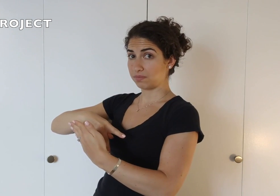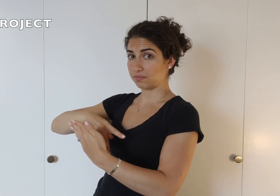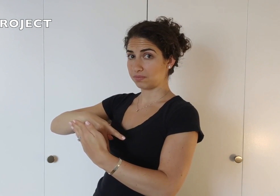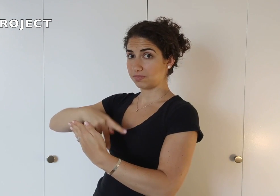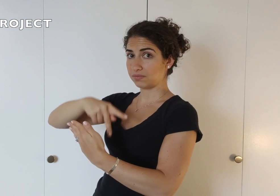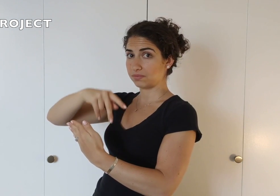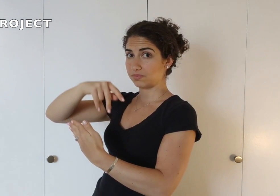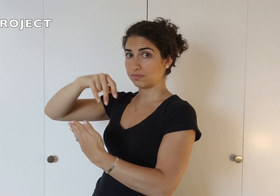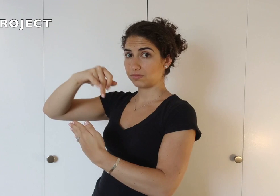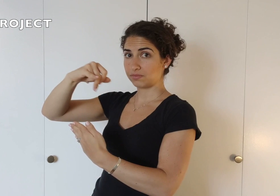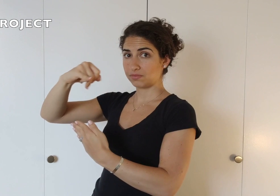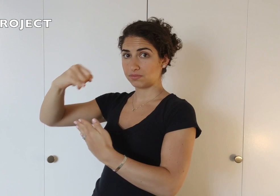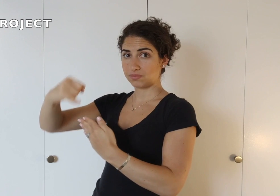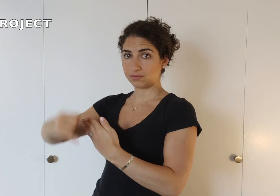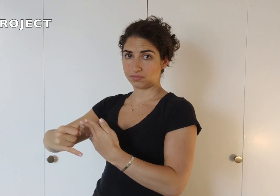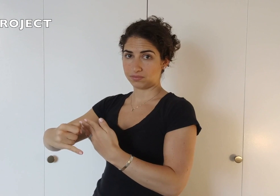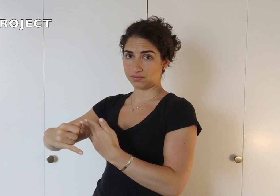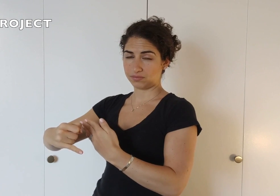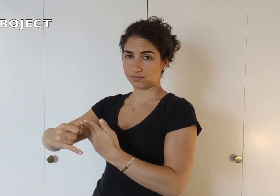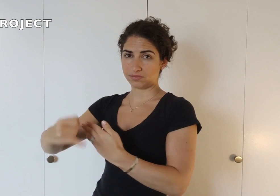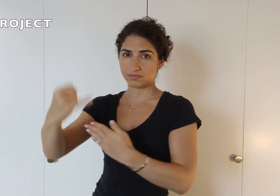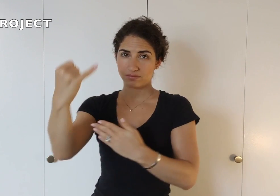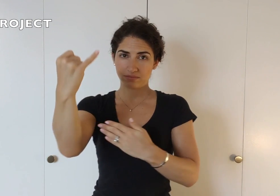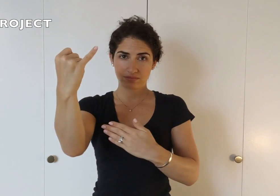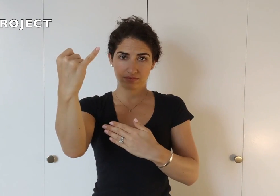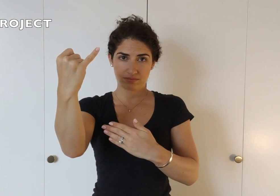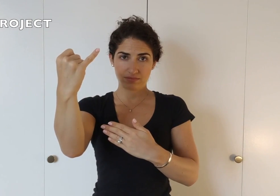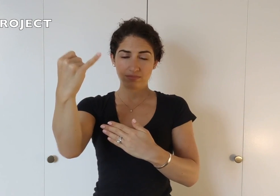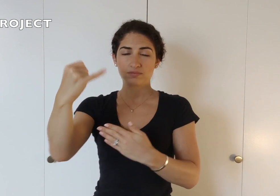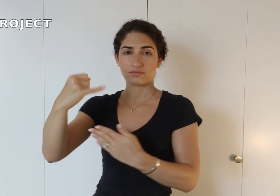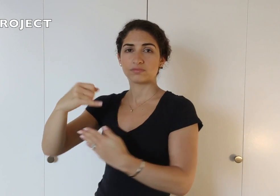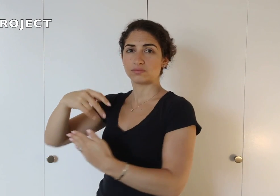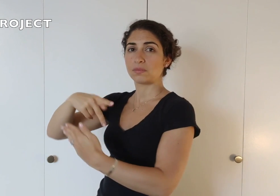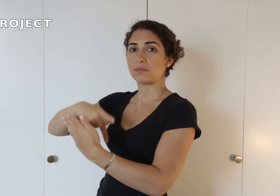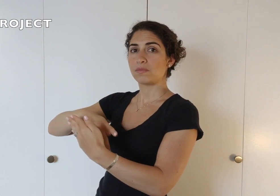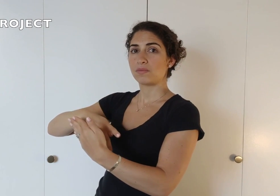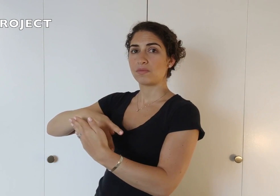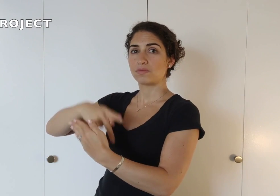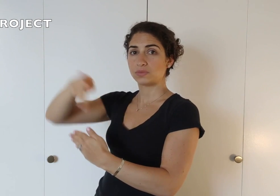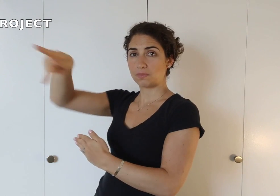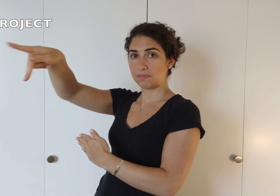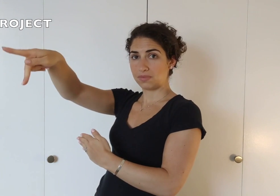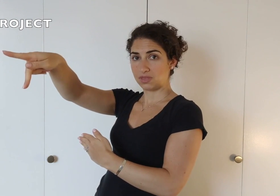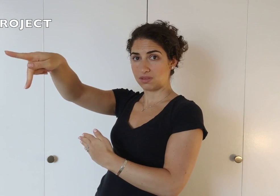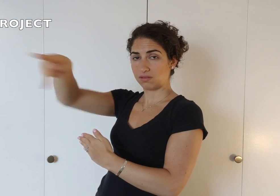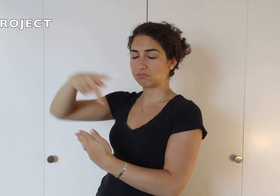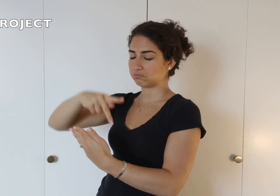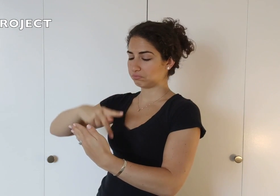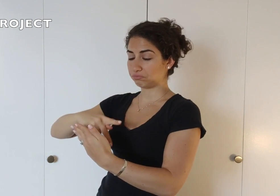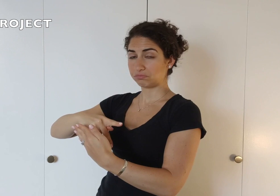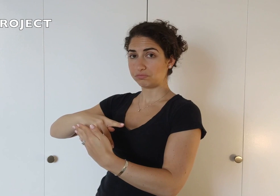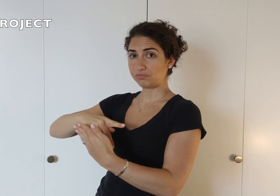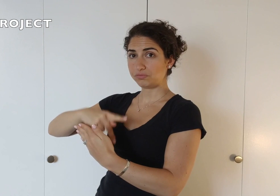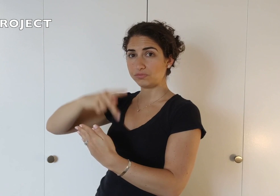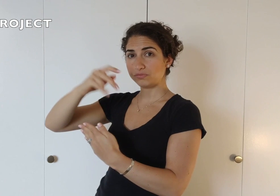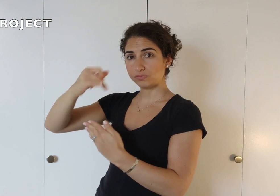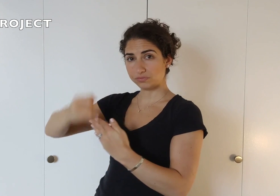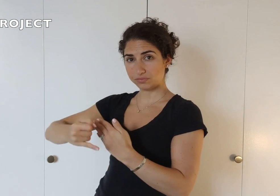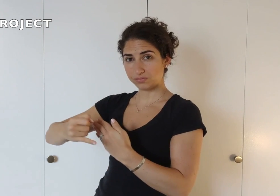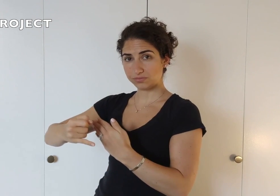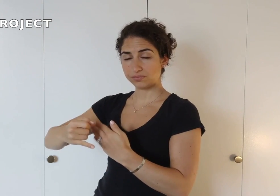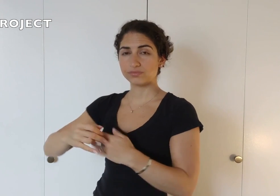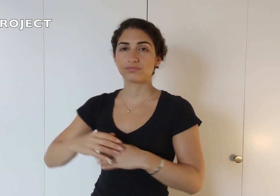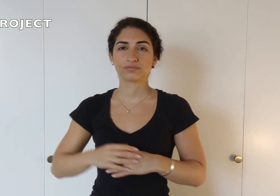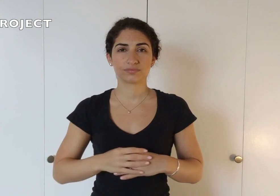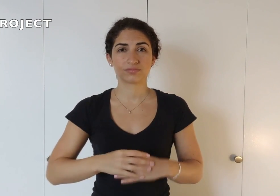"P" into an -- it's really an "I" handshape: PROJECT.